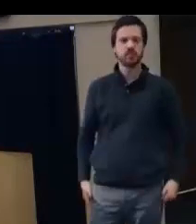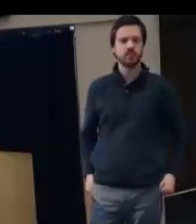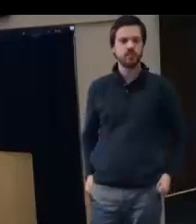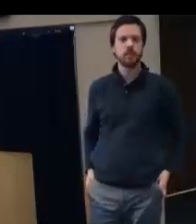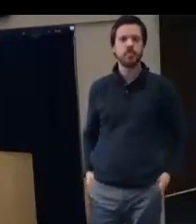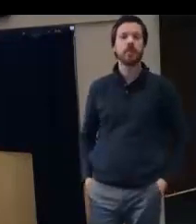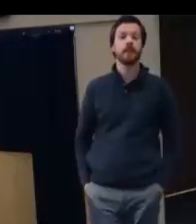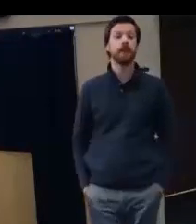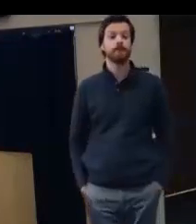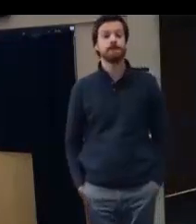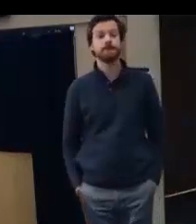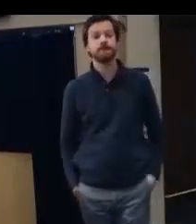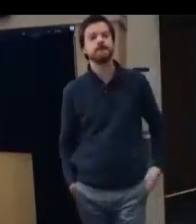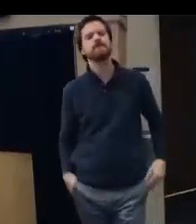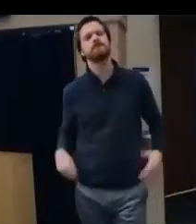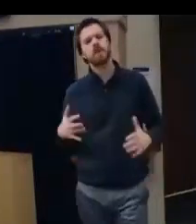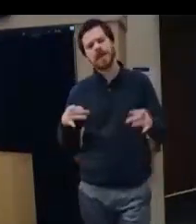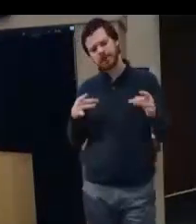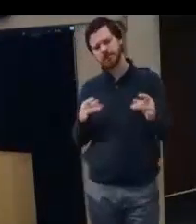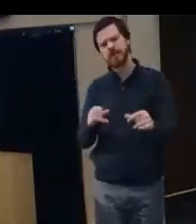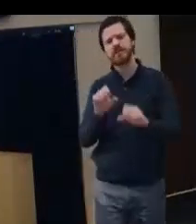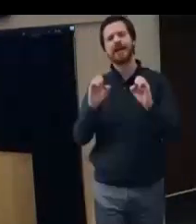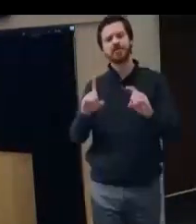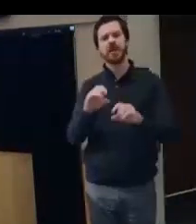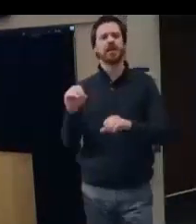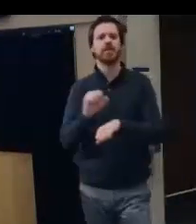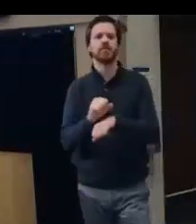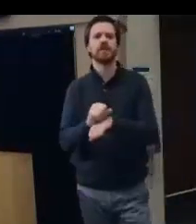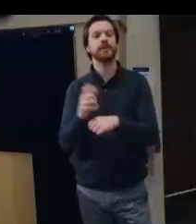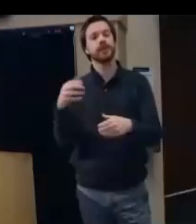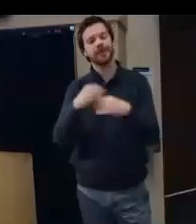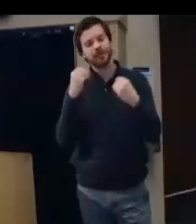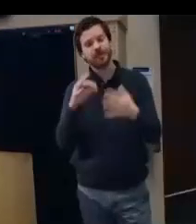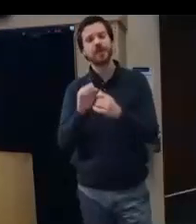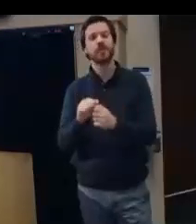we want to optimize education and employment so include information about education and career